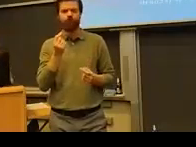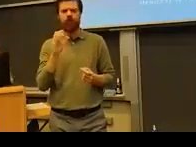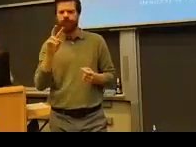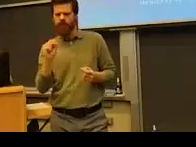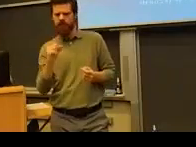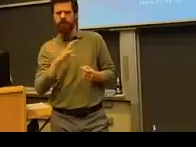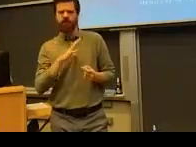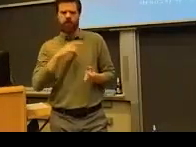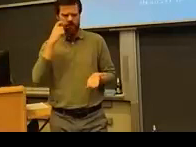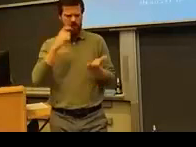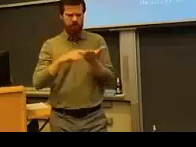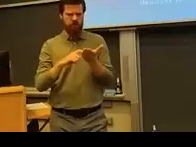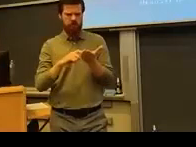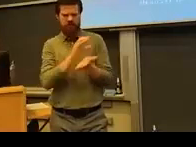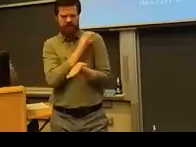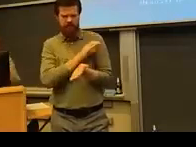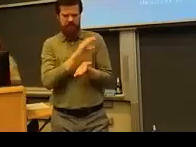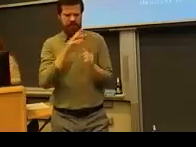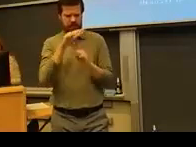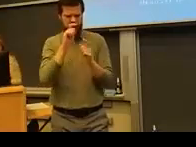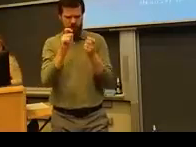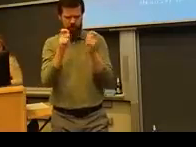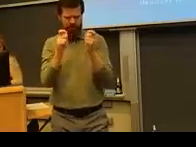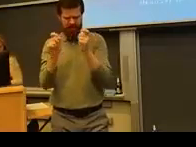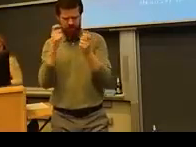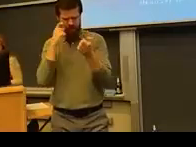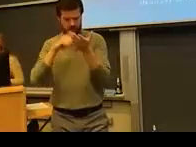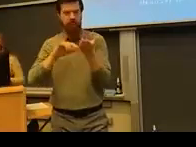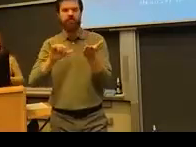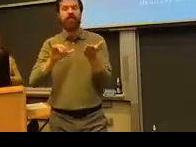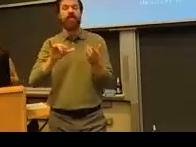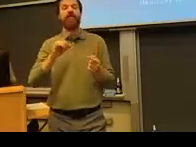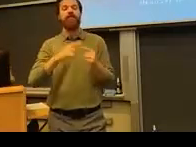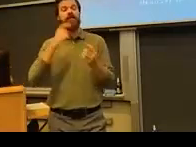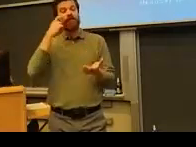changes in clinical status um but also just kind of acknowledging if there's paraphernalia in the